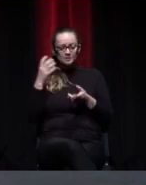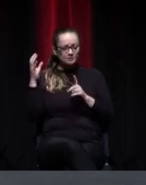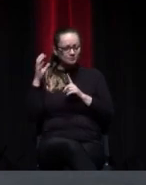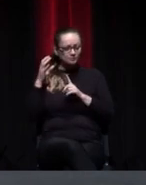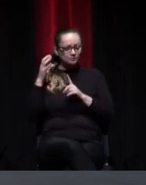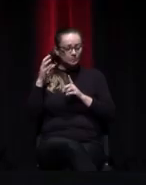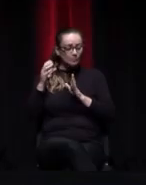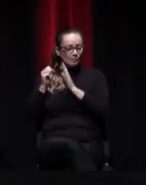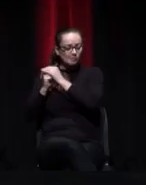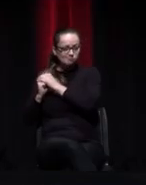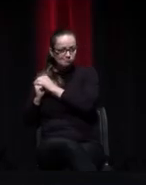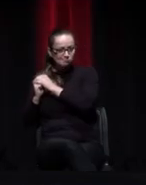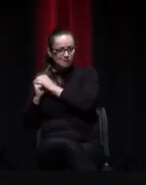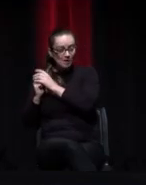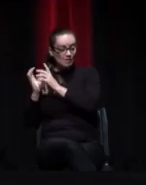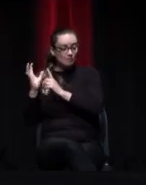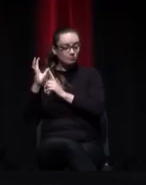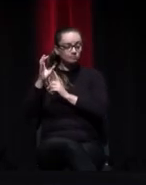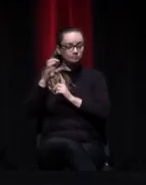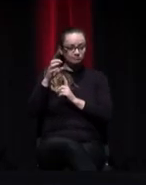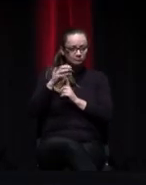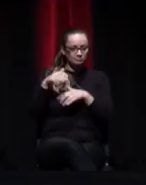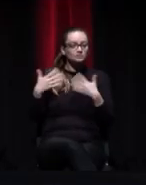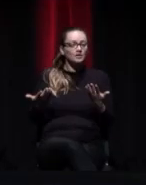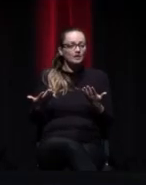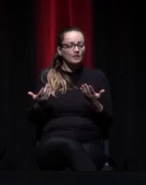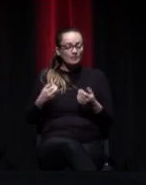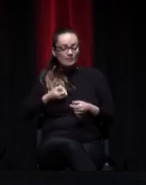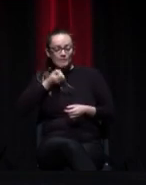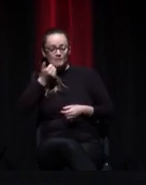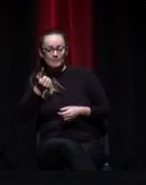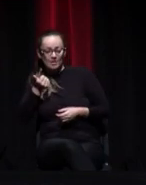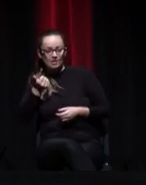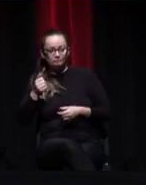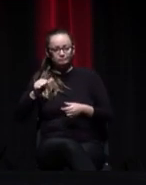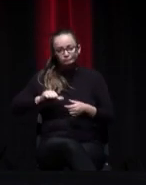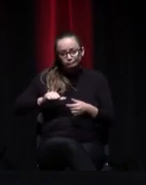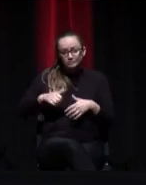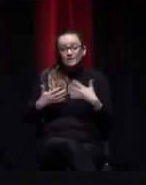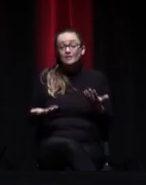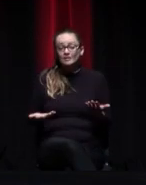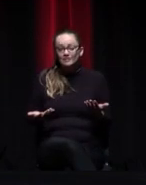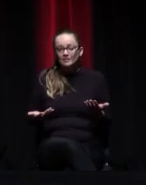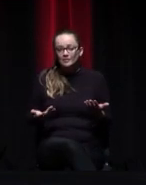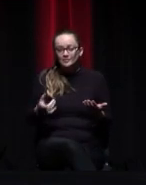this is an interesting effect, for either better or worse. Voices that made up invisible minorities.